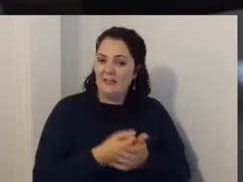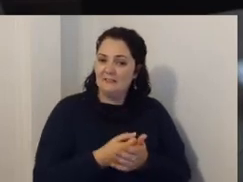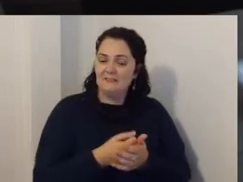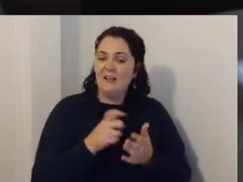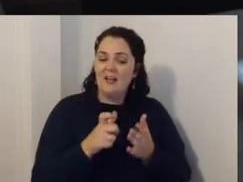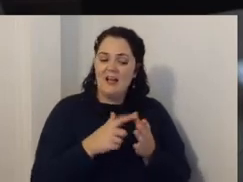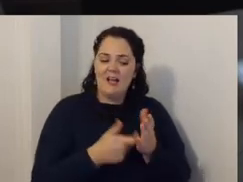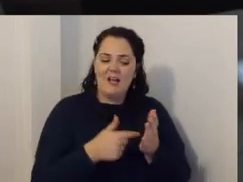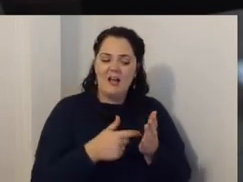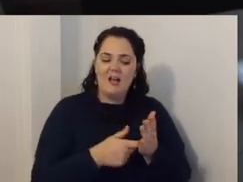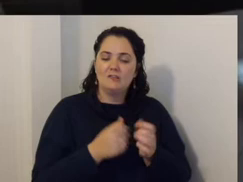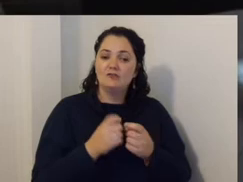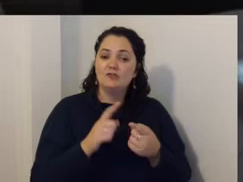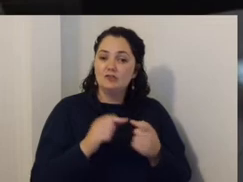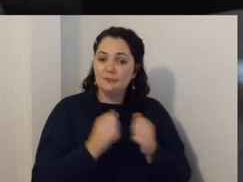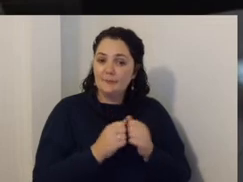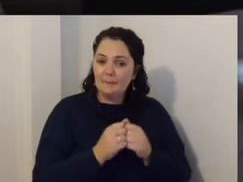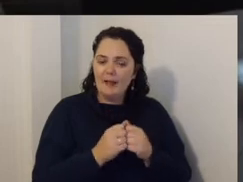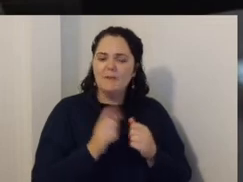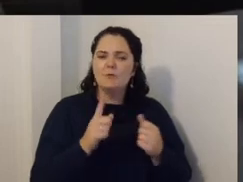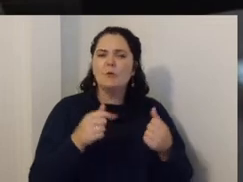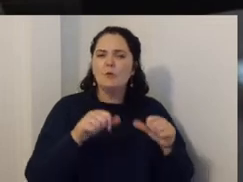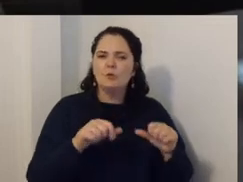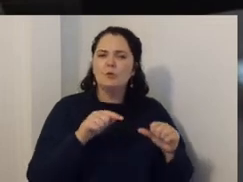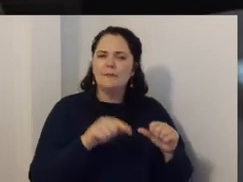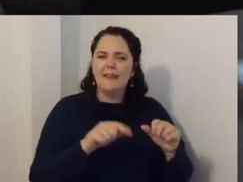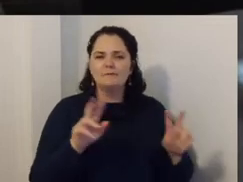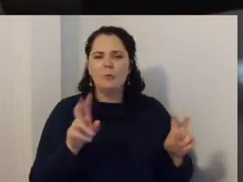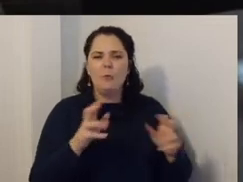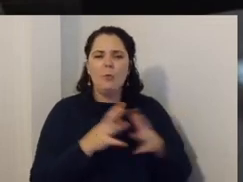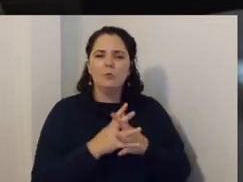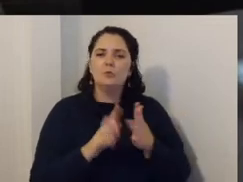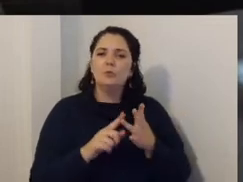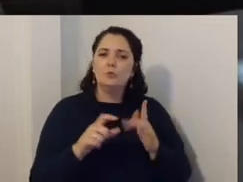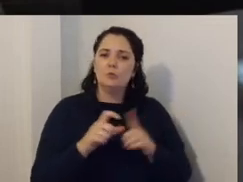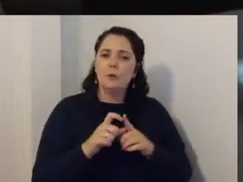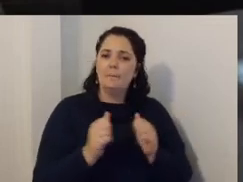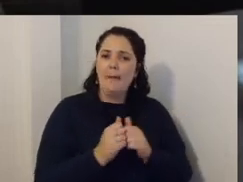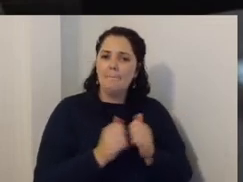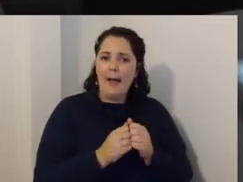paper, you're looking at a wood pulp paper, a cellulose paper and so it really is from paper to